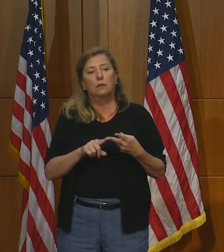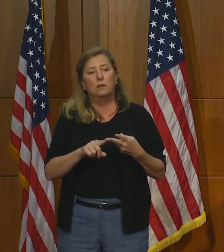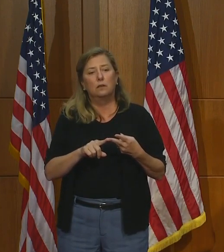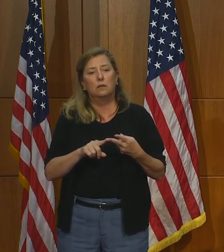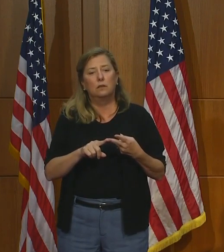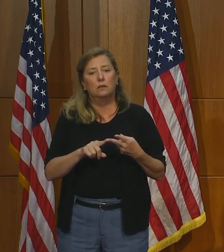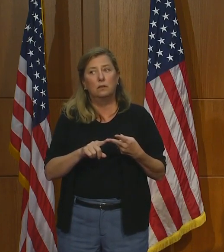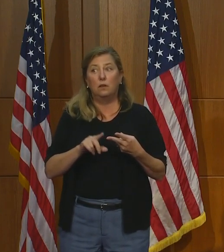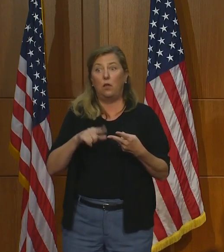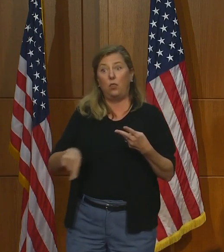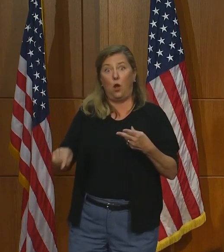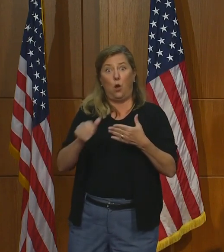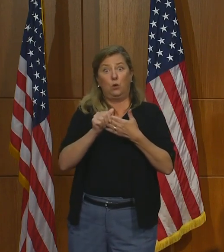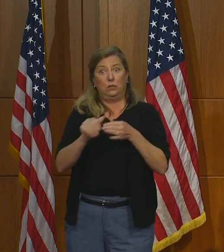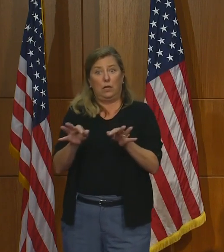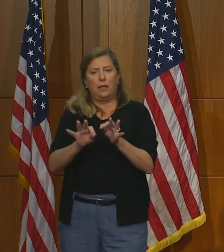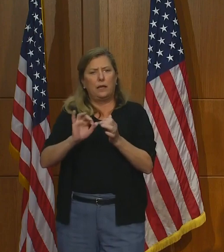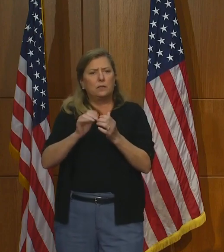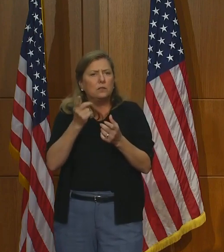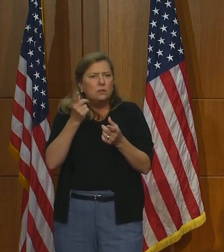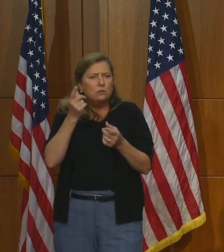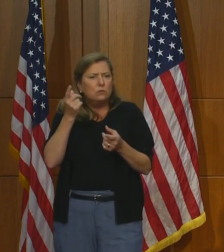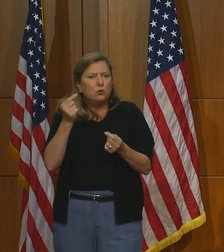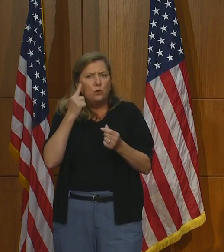DIRECT THAT AND THEN MY SECOND